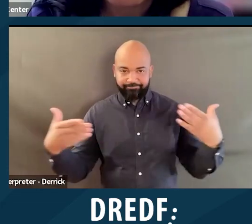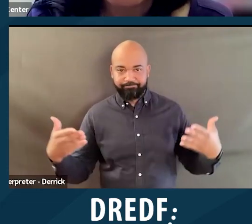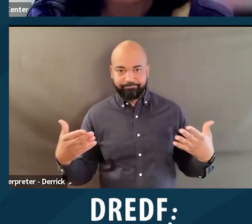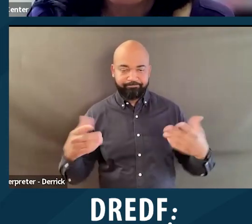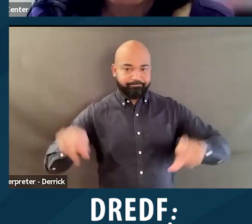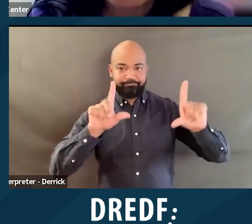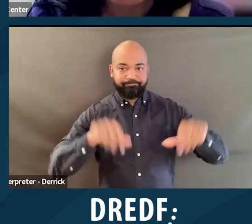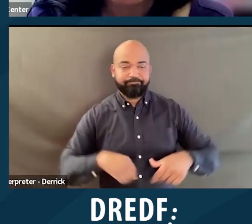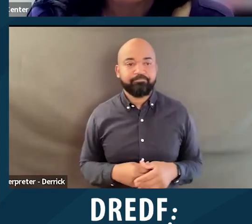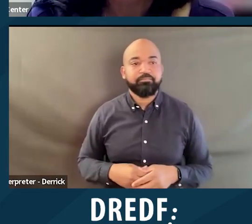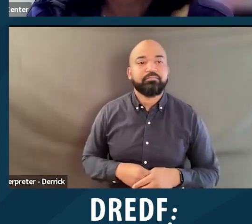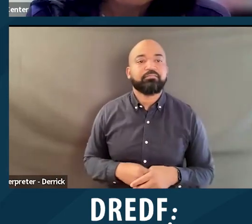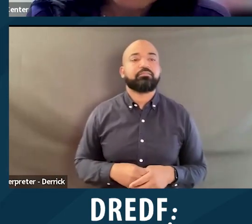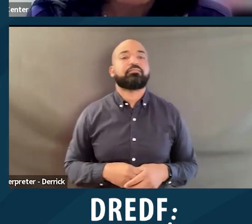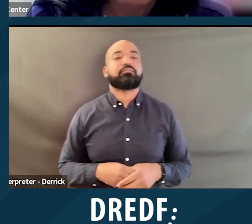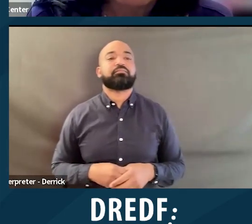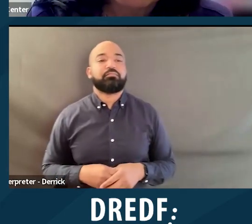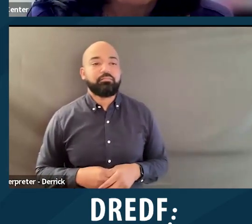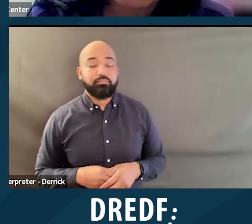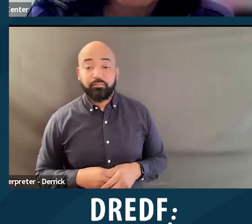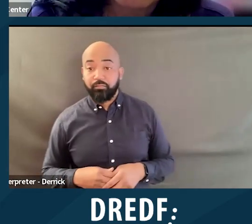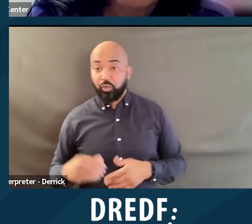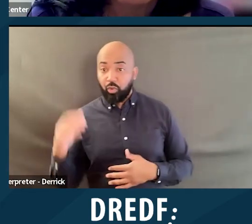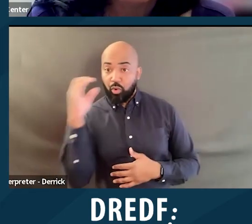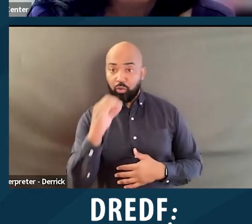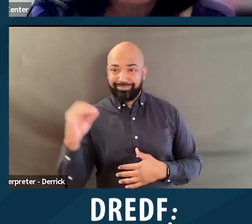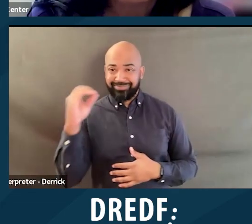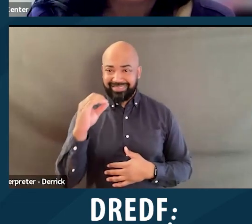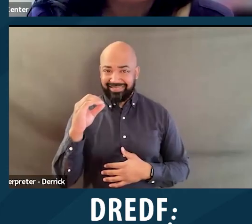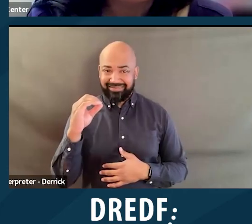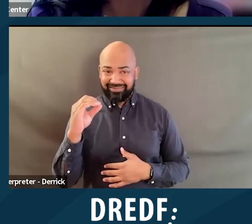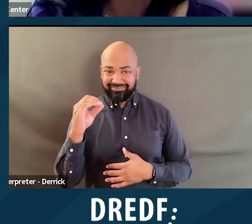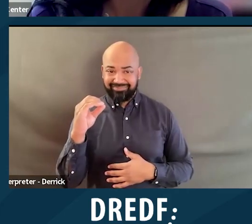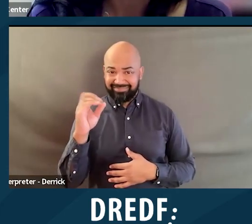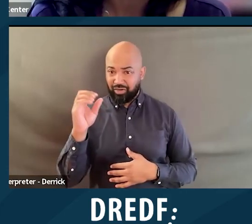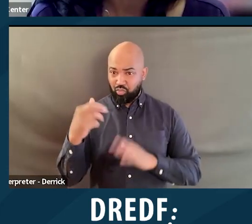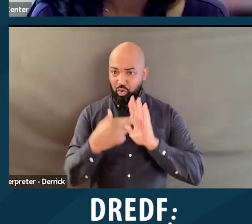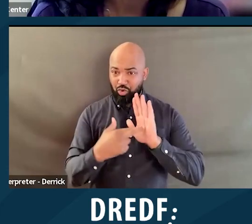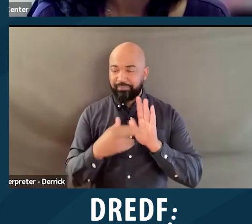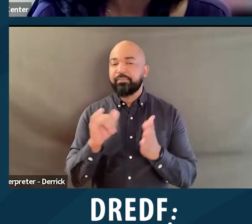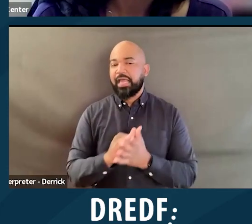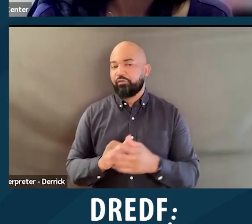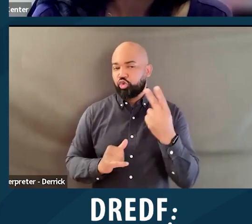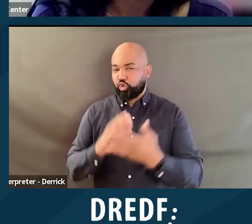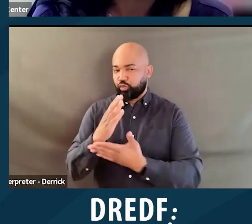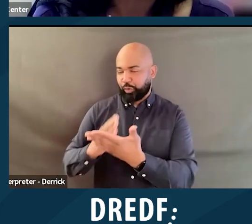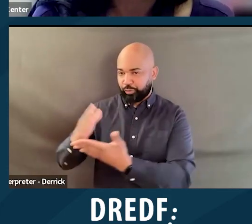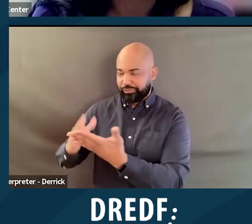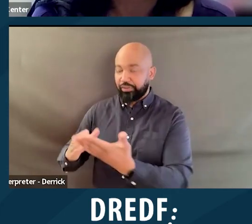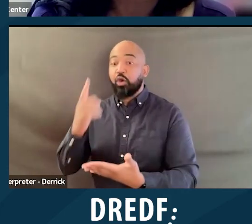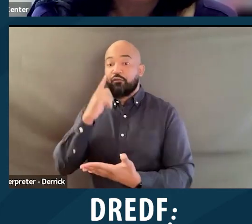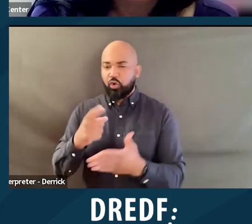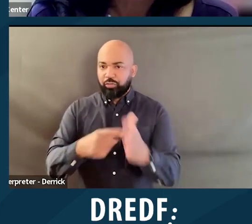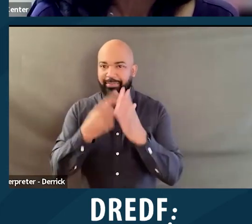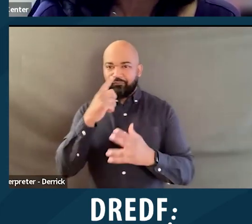A lot of words, but basically living in the community with supports. Next slide.